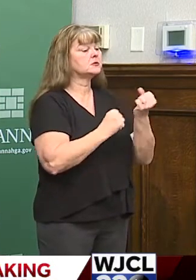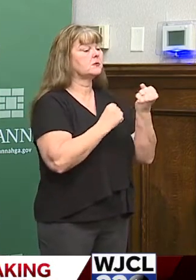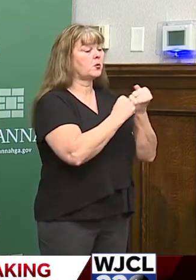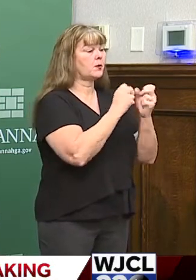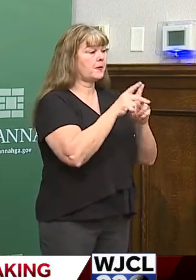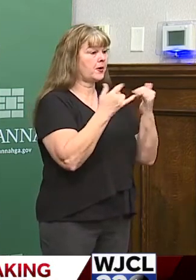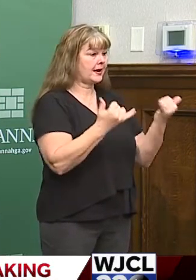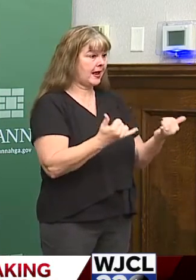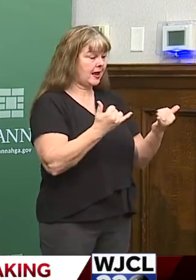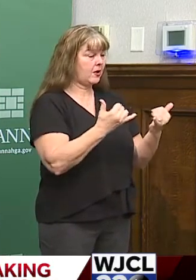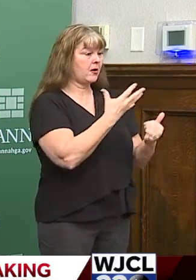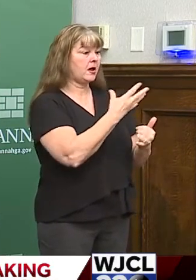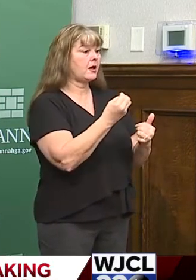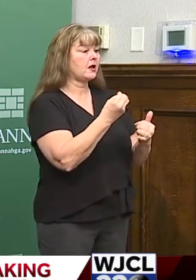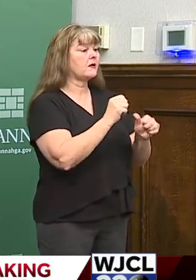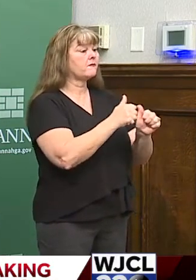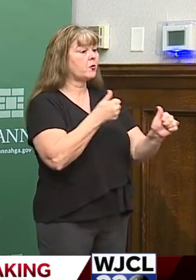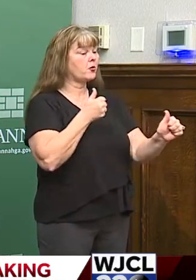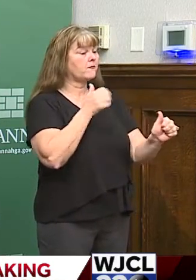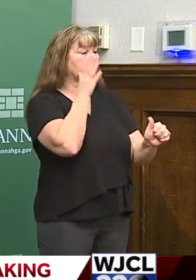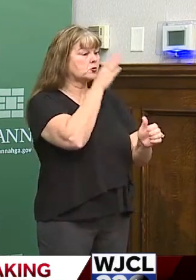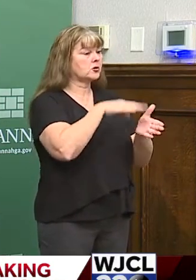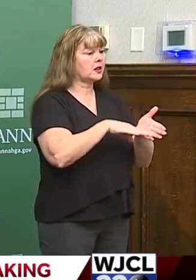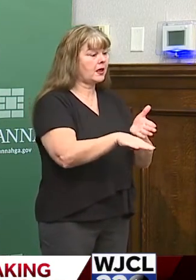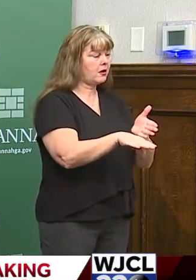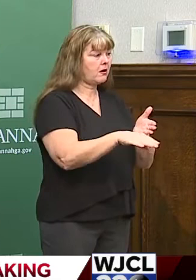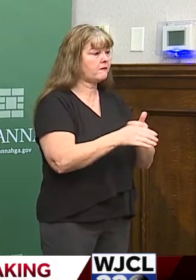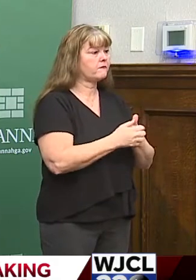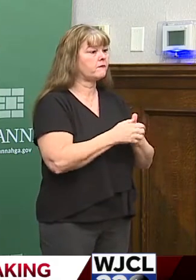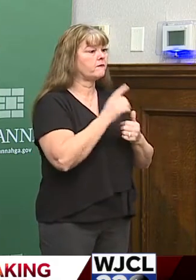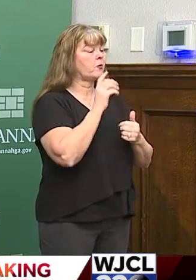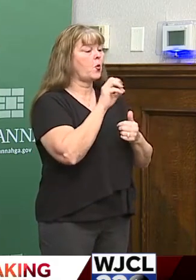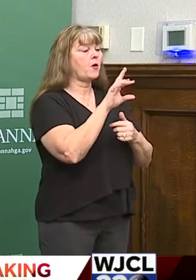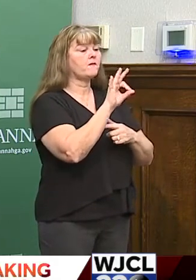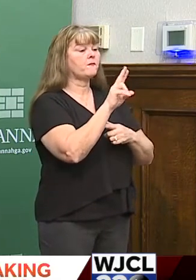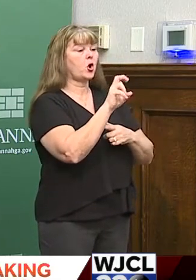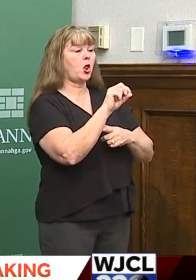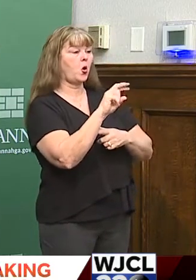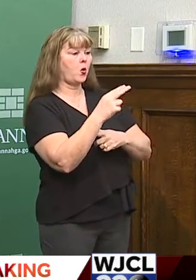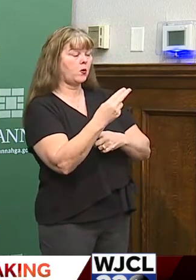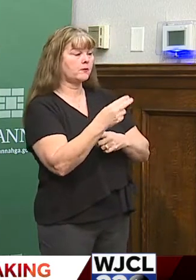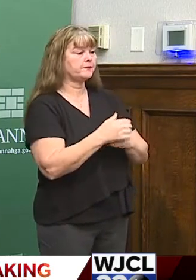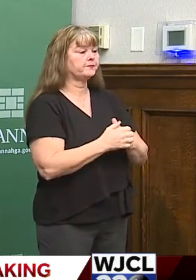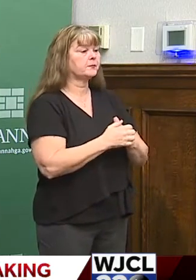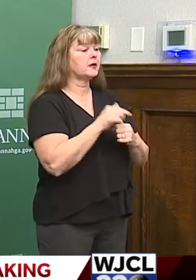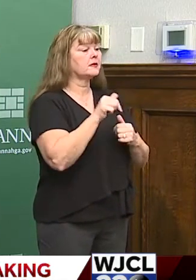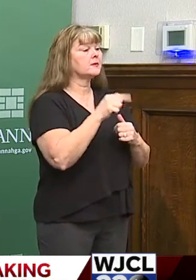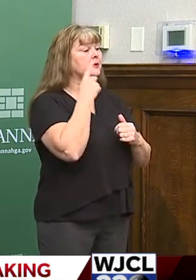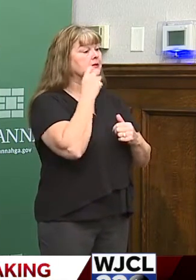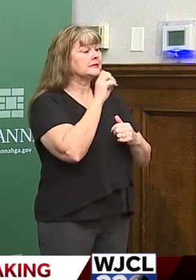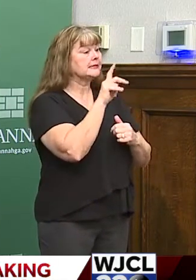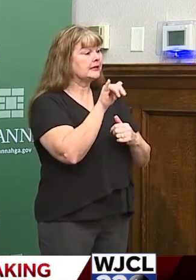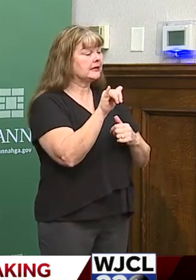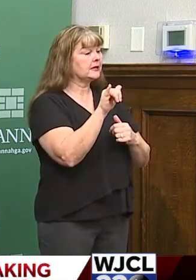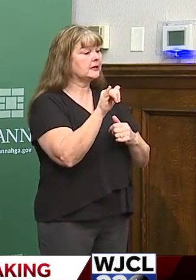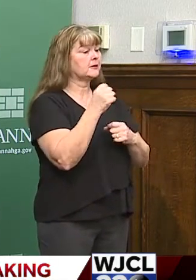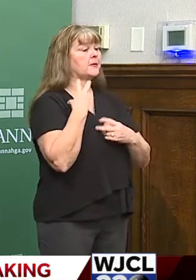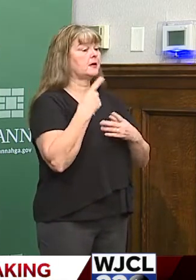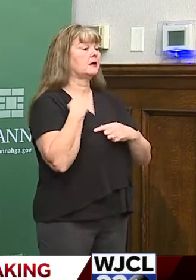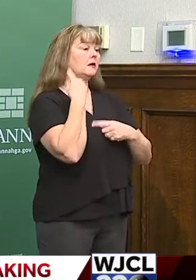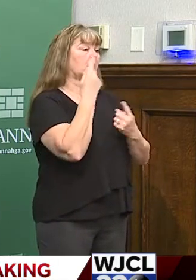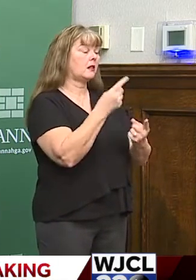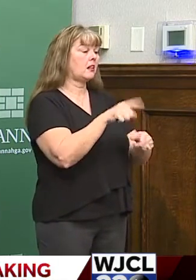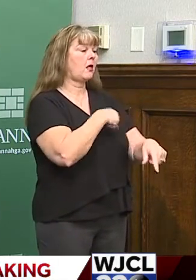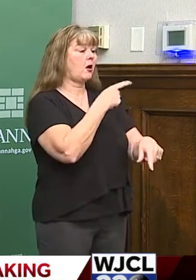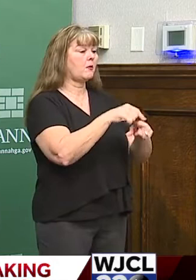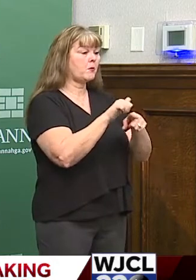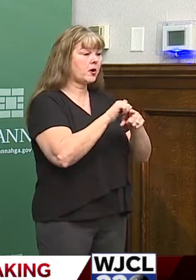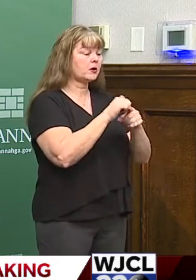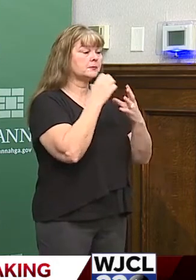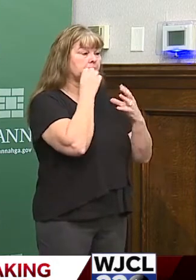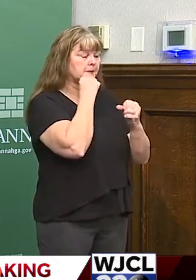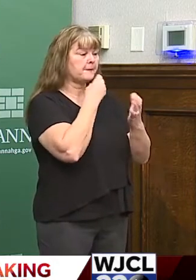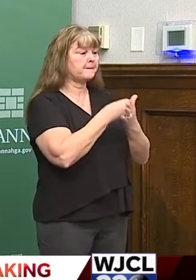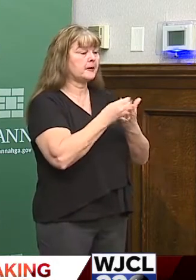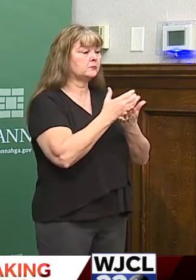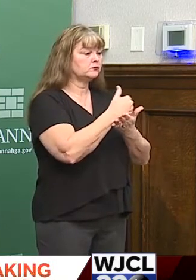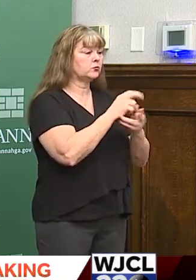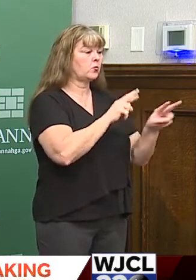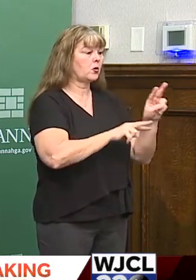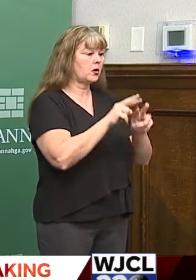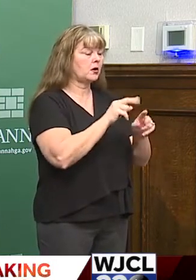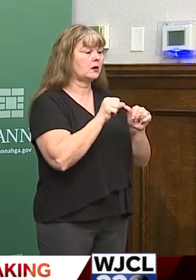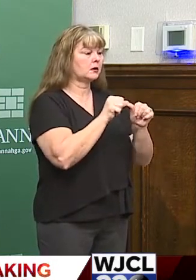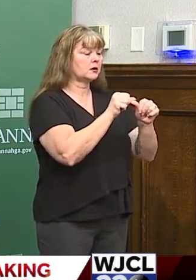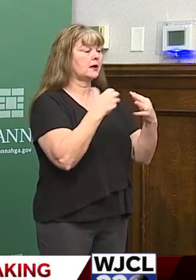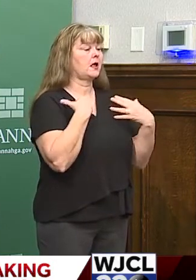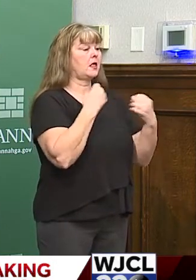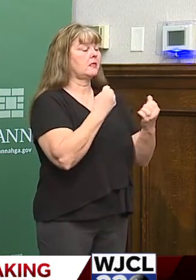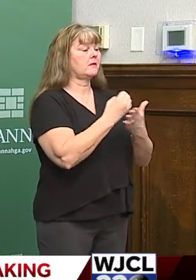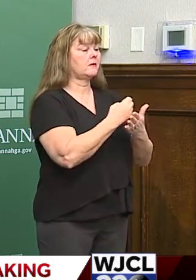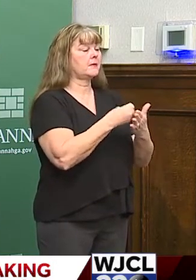MAINTAINING A BALANCED CITY BUDGET FINANCIALLY SUPPORTING OUR PEOPLE NOW AND SUPPORTING FUTURE LAYOFFS OR FURLOUGHS AND DUE TO THE CITY'S DECADES LONG PRACTICE OF CONSERVATIVE